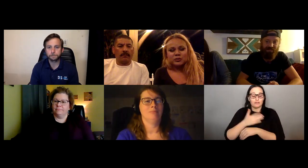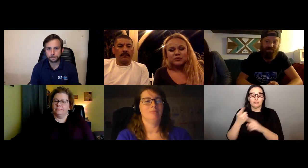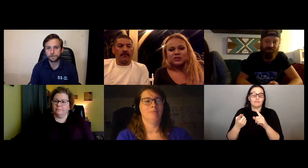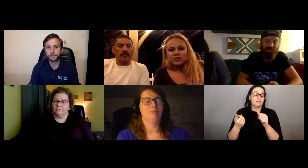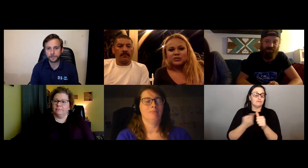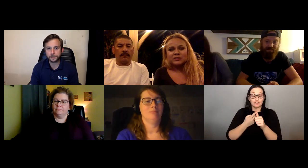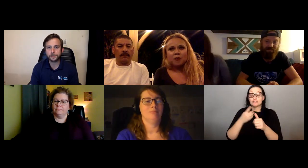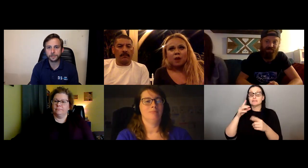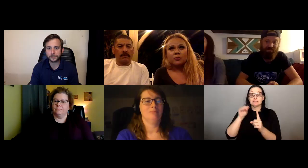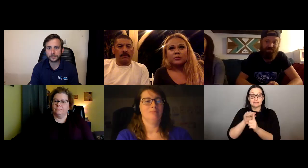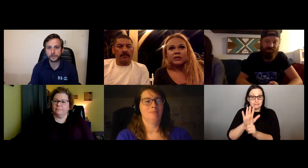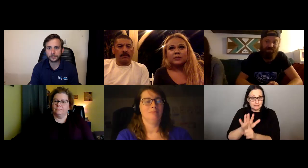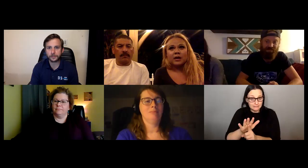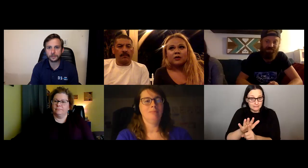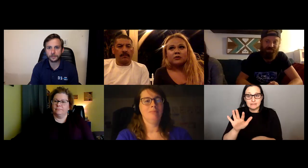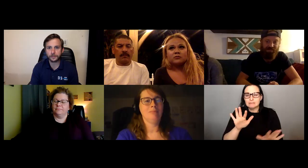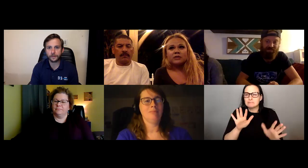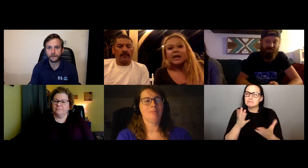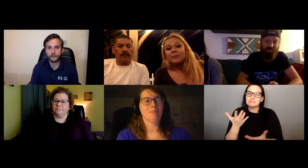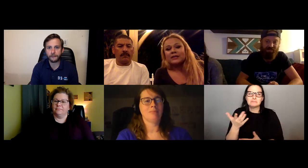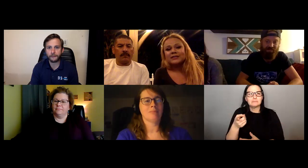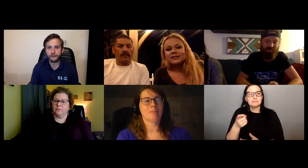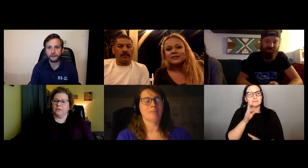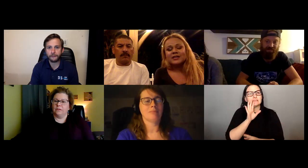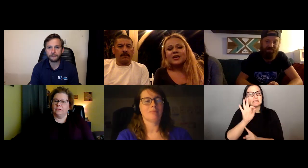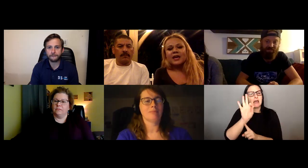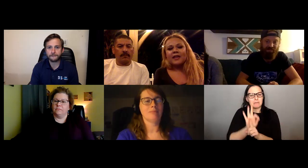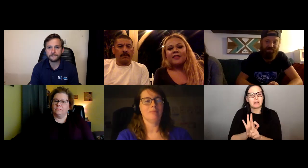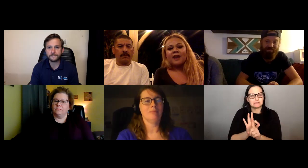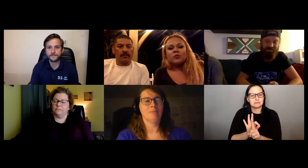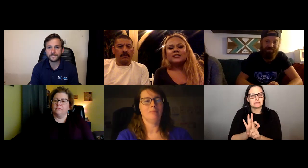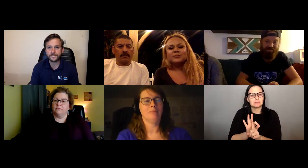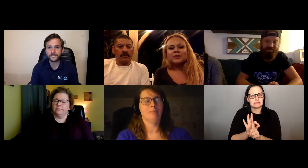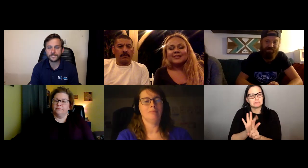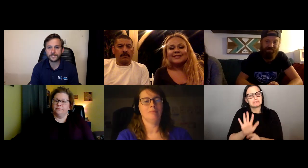when she was probably about